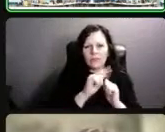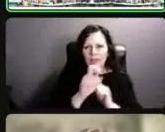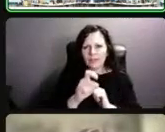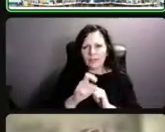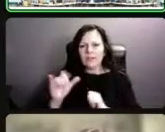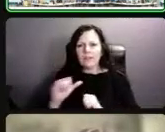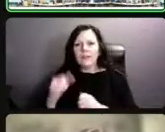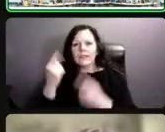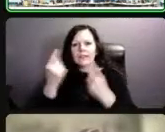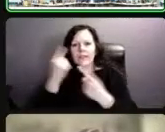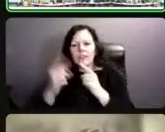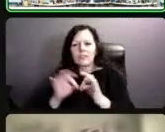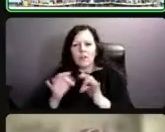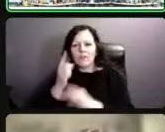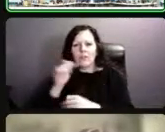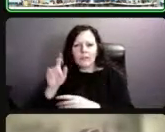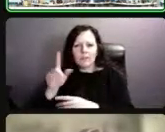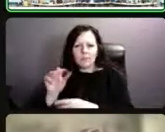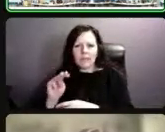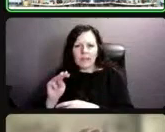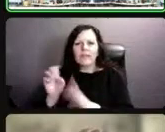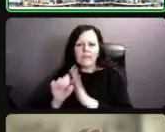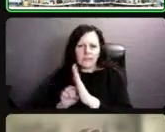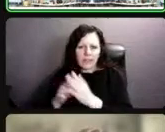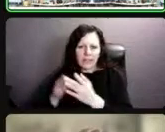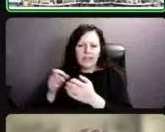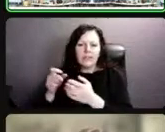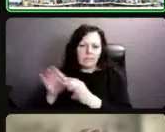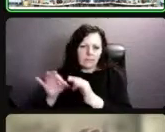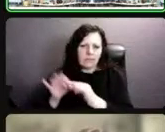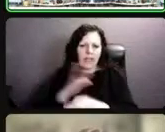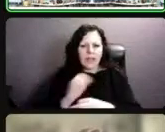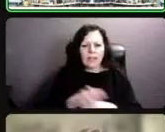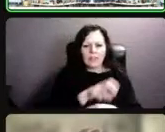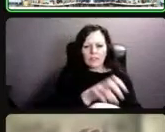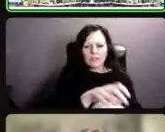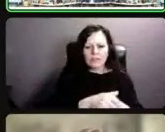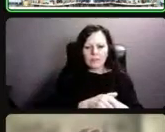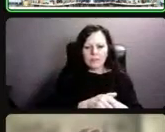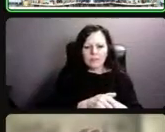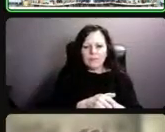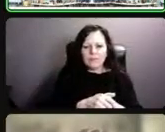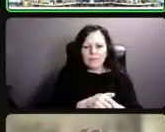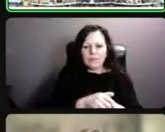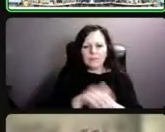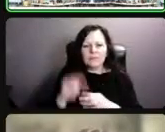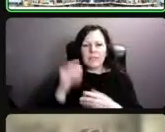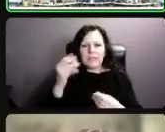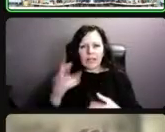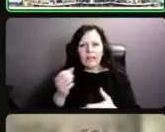CENTS PER GALLON THAT COULD BE INCLUDED IN THE TAX. THE MODEL ALSO ACCOUNTS FOR